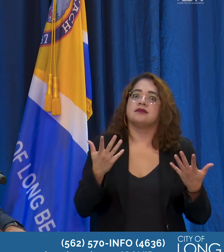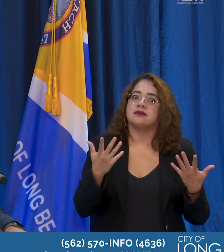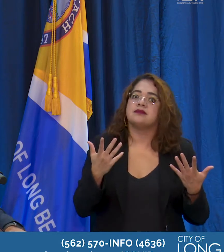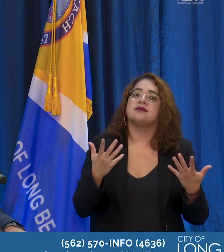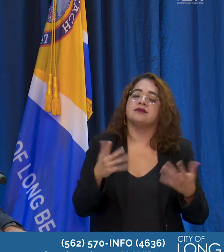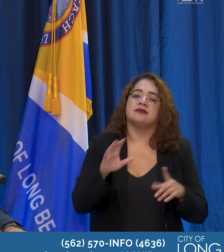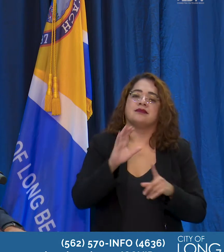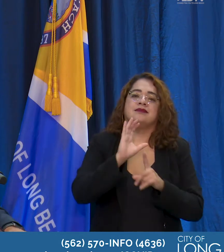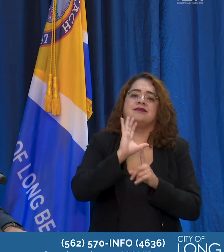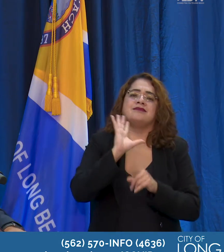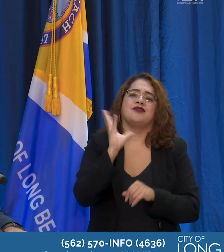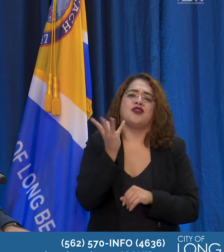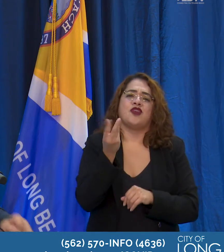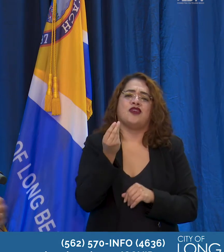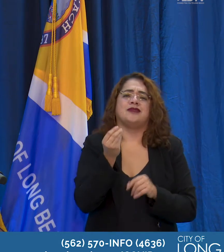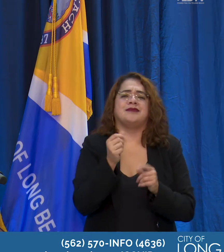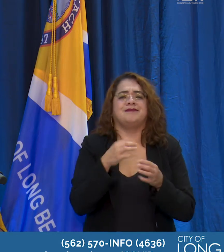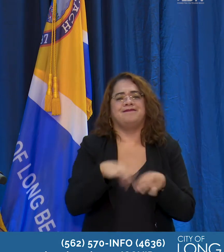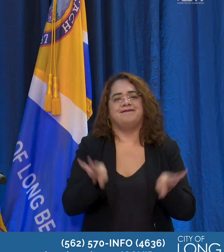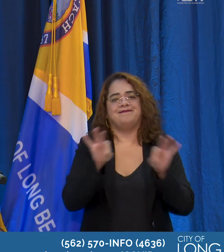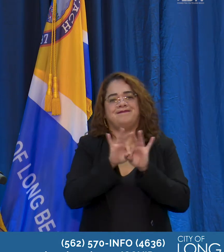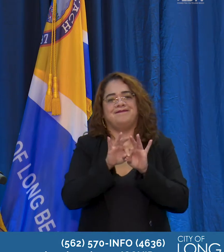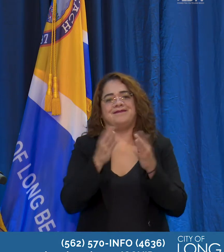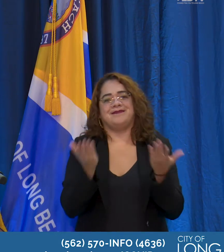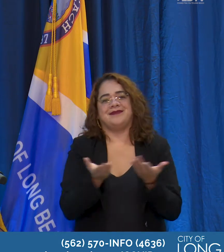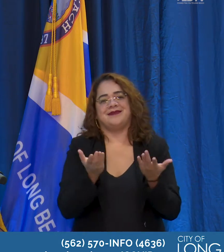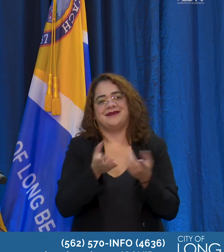cultural significance. I think about for example,